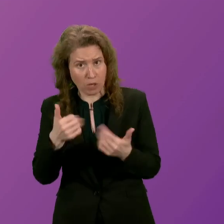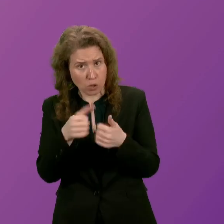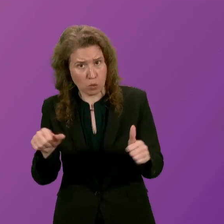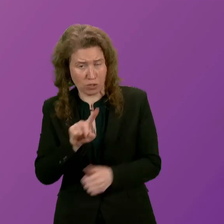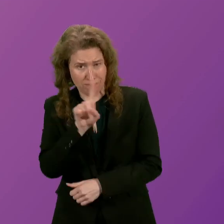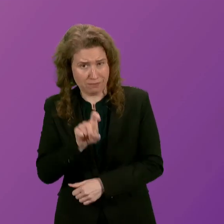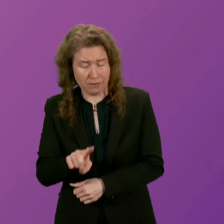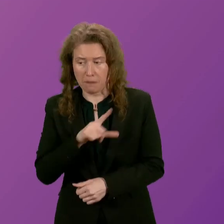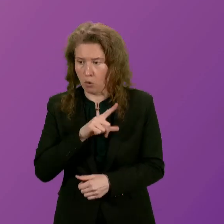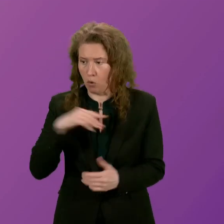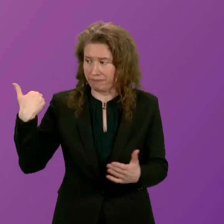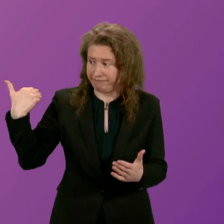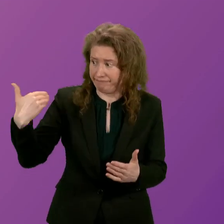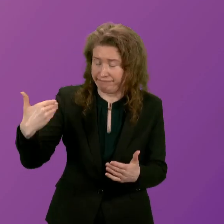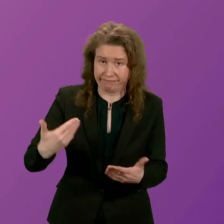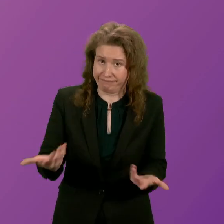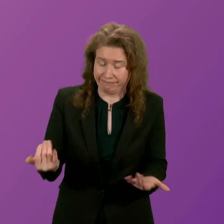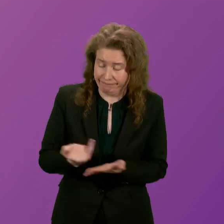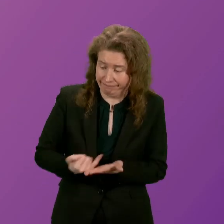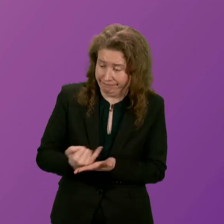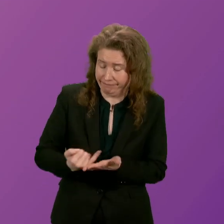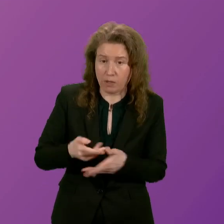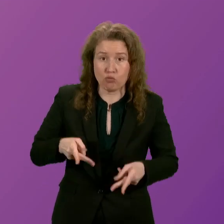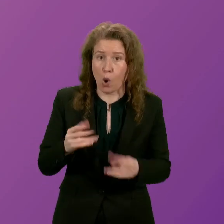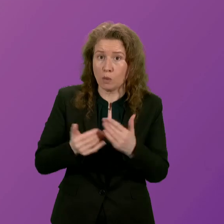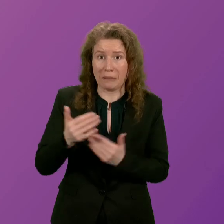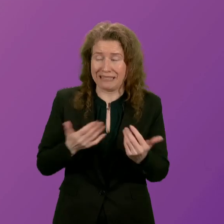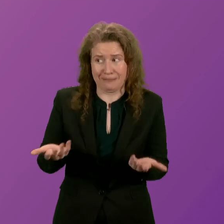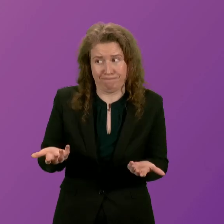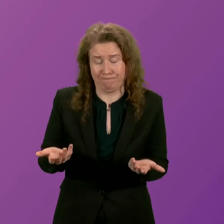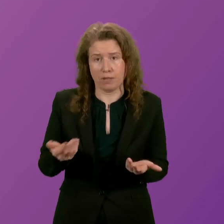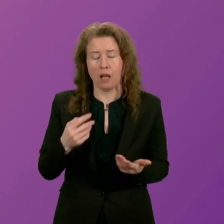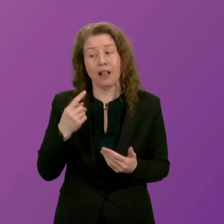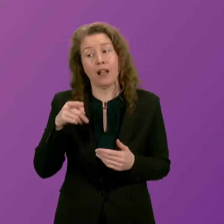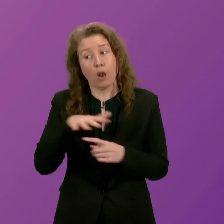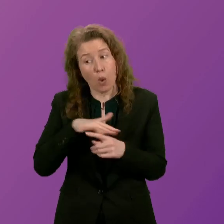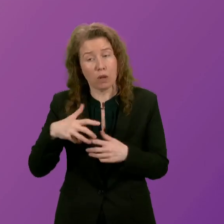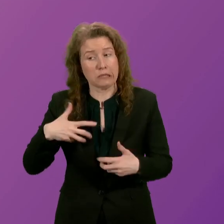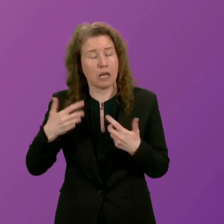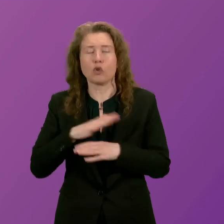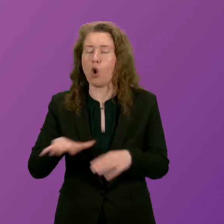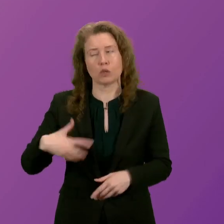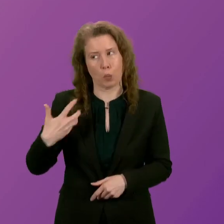given the Government’s track record on road building. They are not whingers, First Minister;